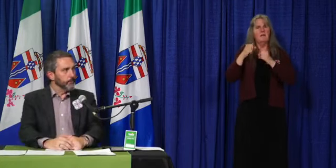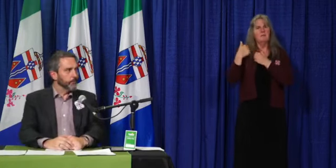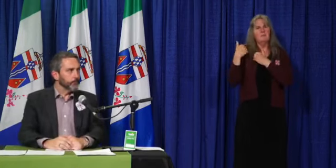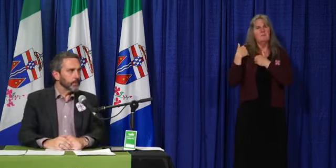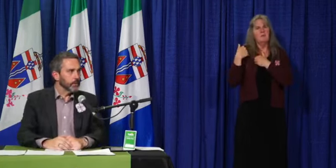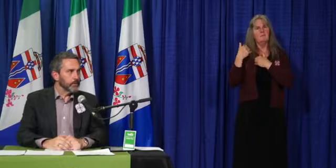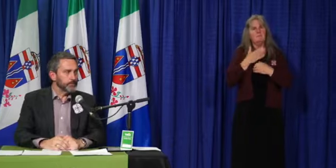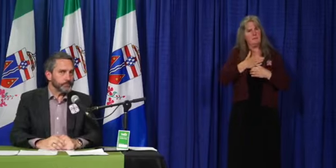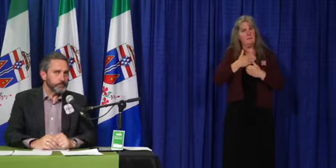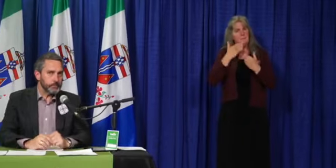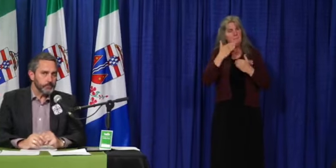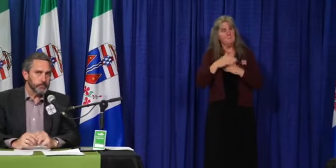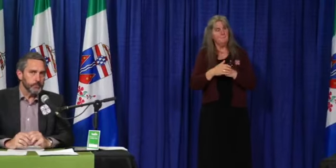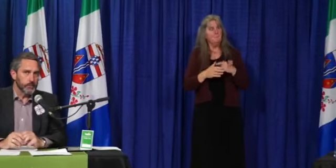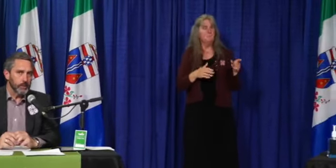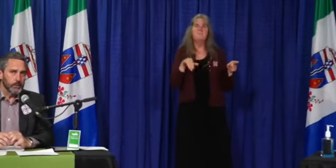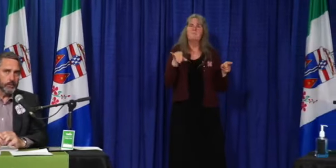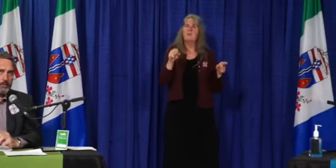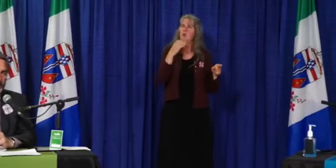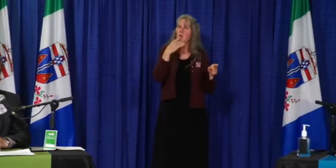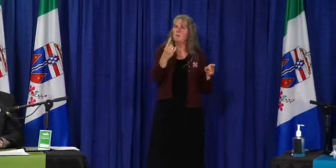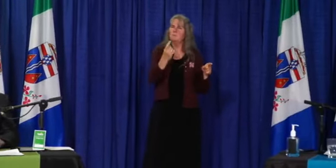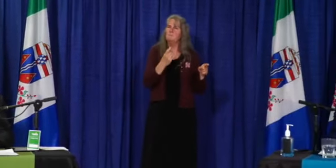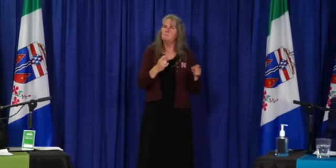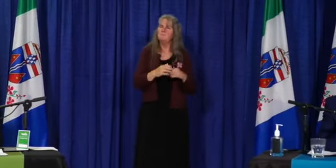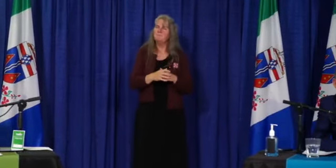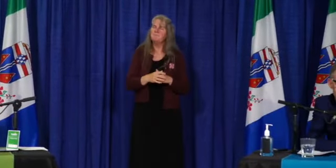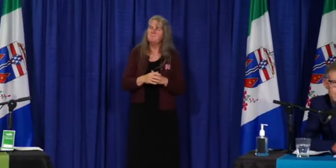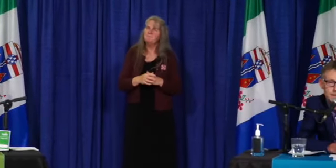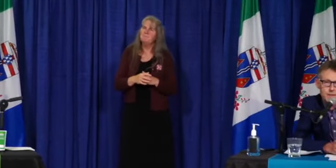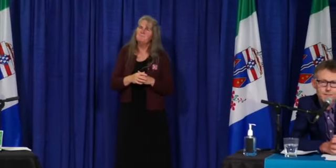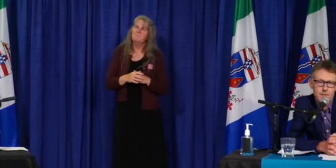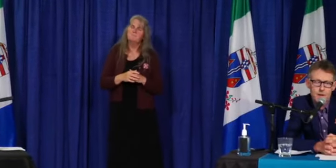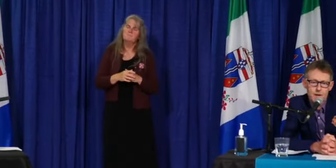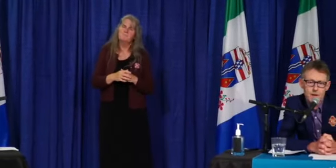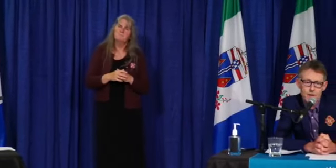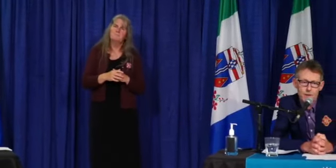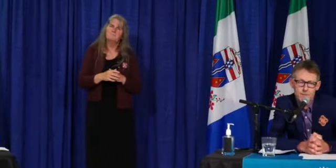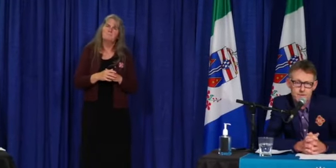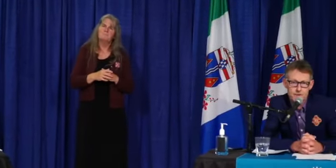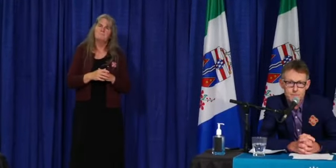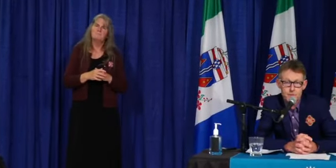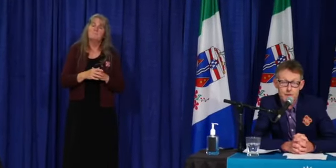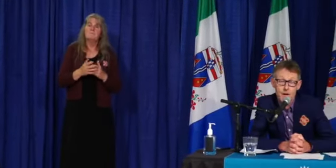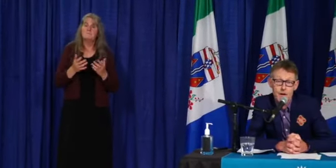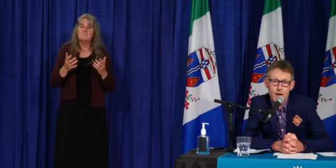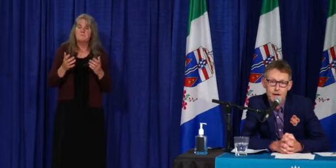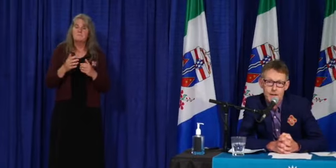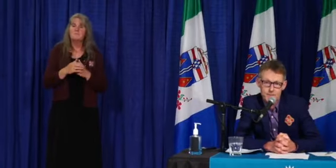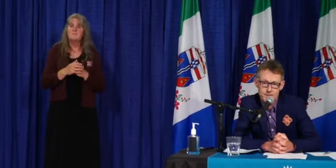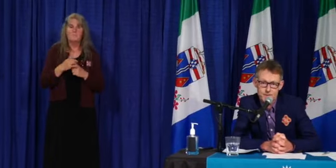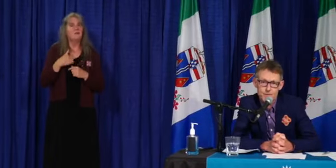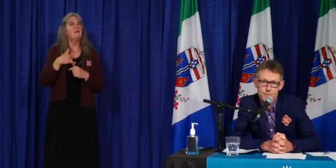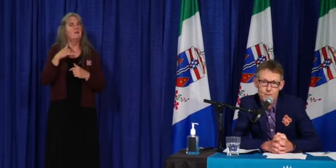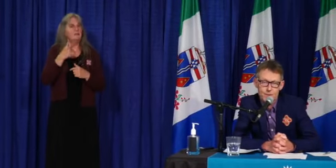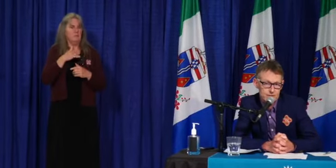Dr Hanley? Thank you,'s that's a great question. Thanks for that. Obviously I am concerned.